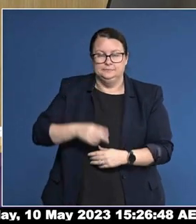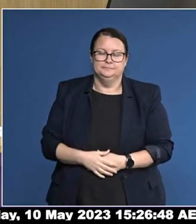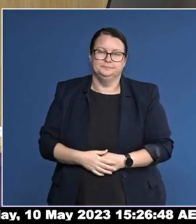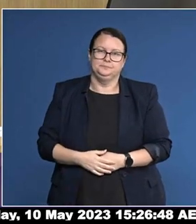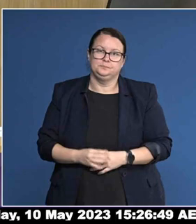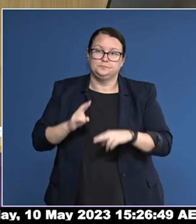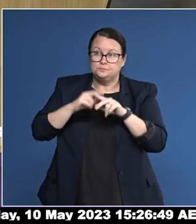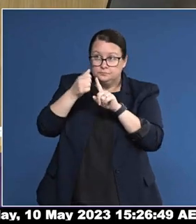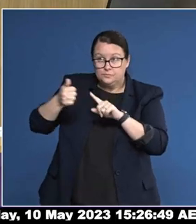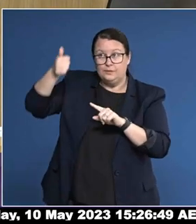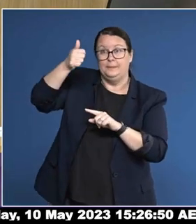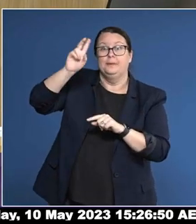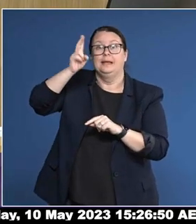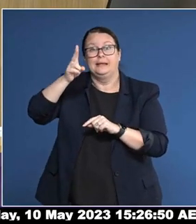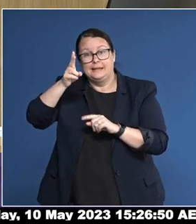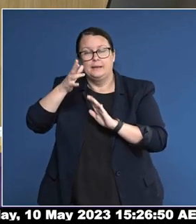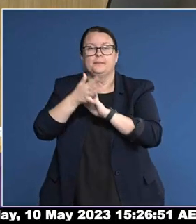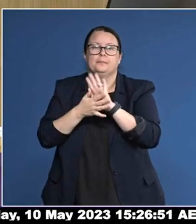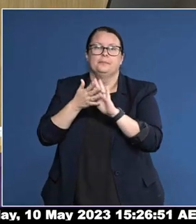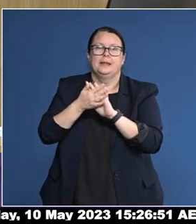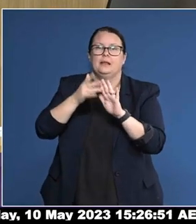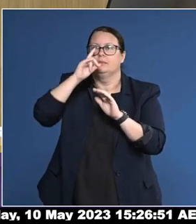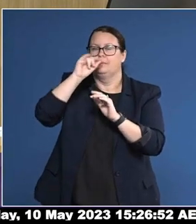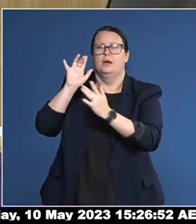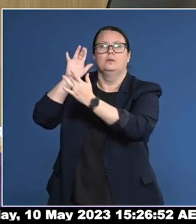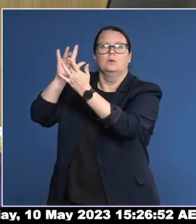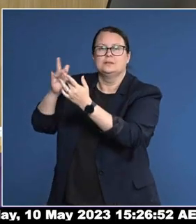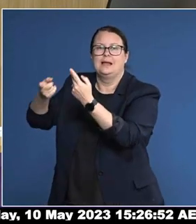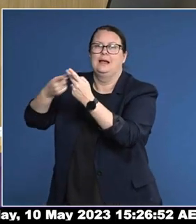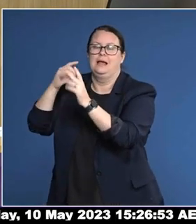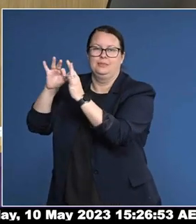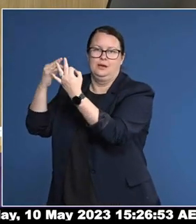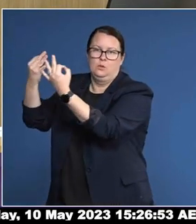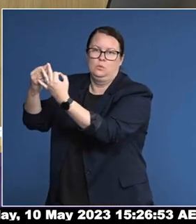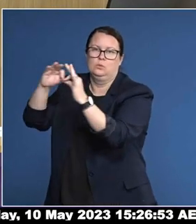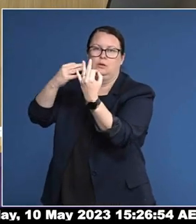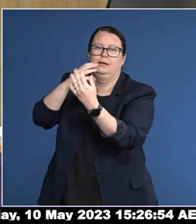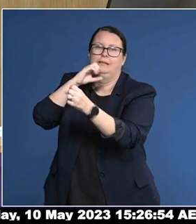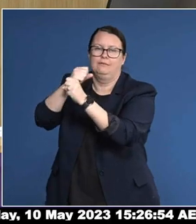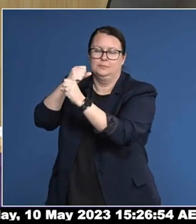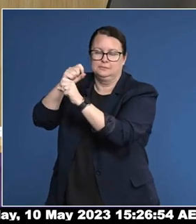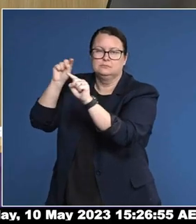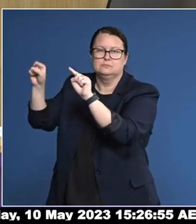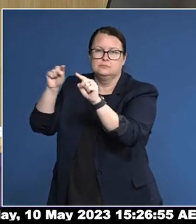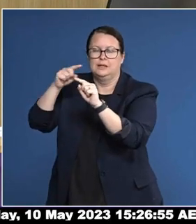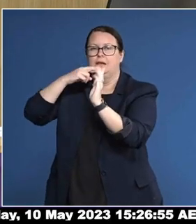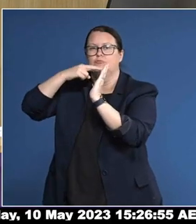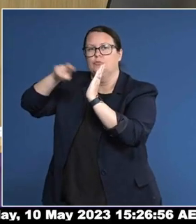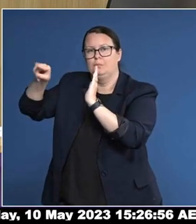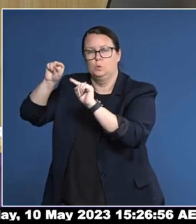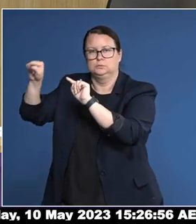they refer to other agencies and - and also undertake reporting to services such as the